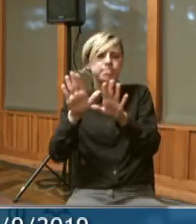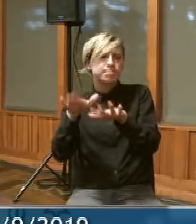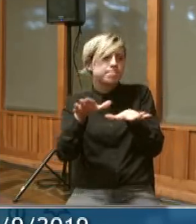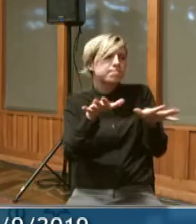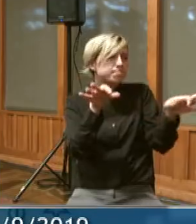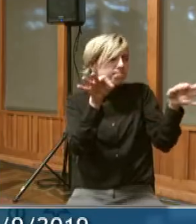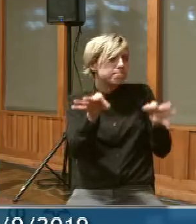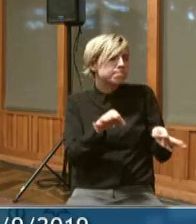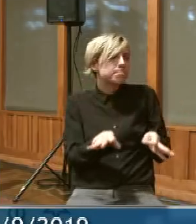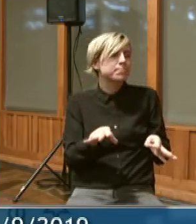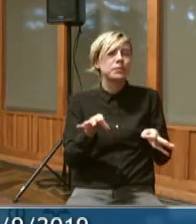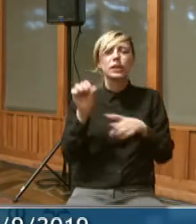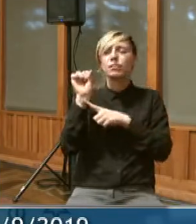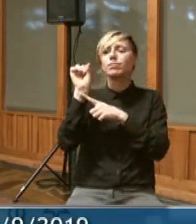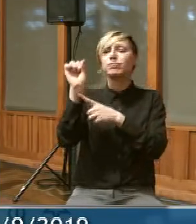TAKES THESE HIKES AHEAD OF TIME ON HIS OWN TIME TO BE SURE THEY